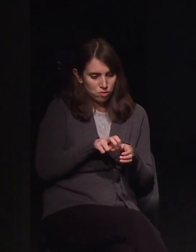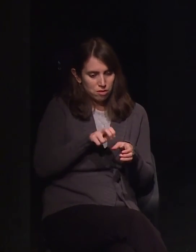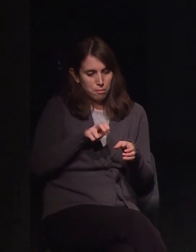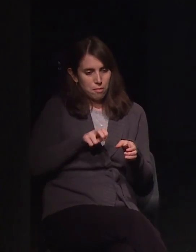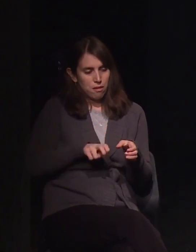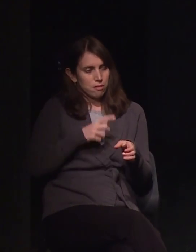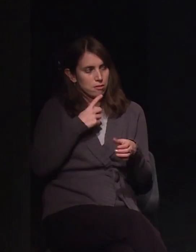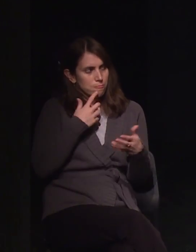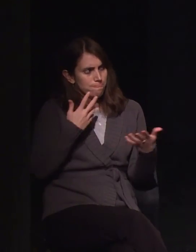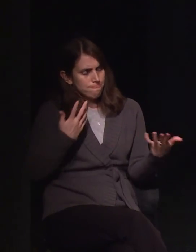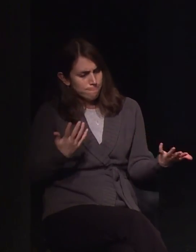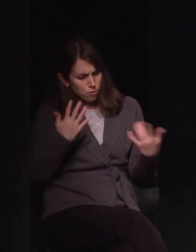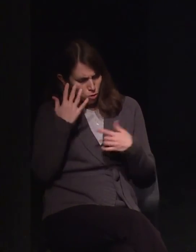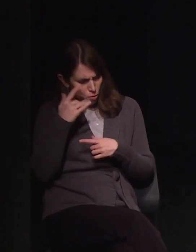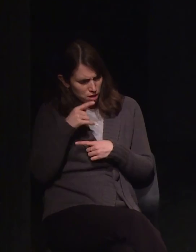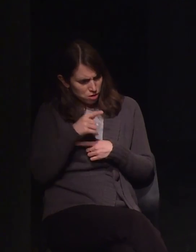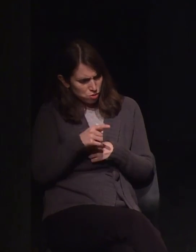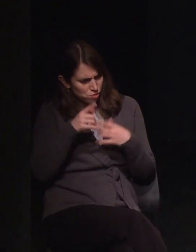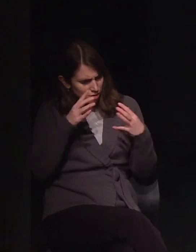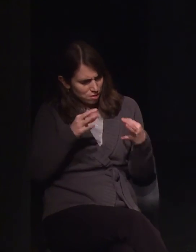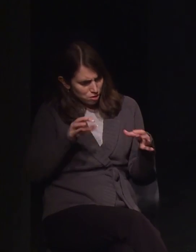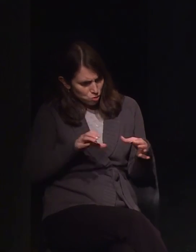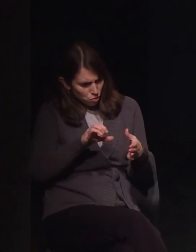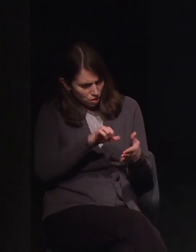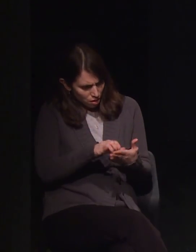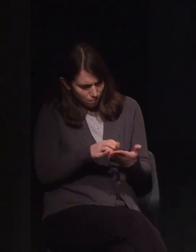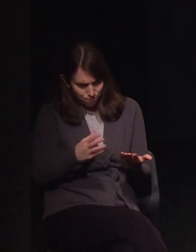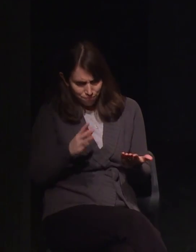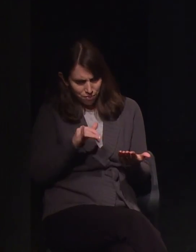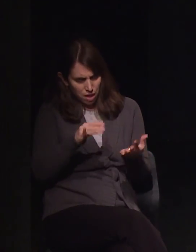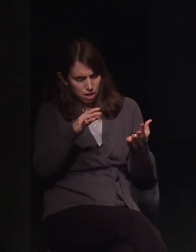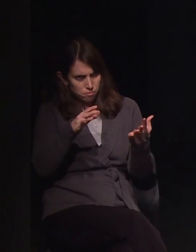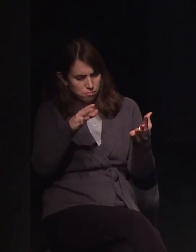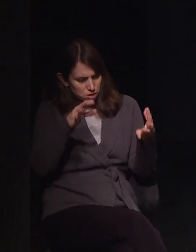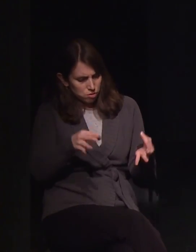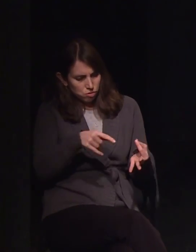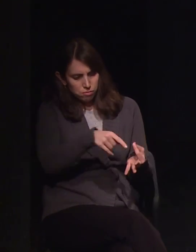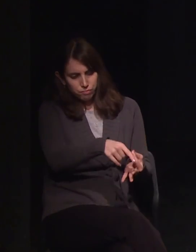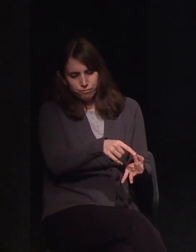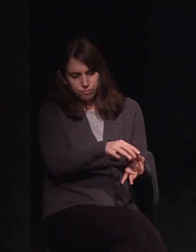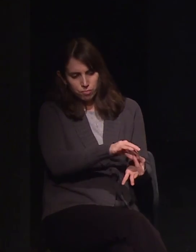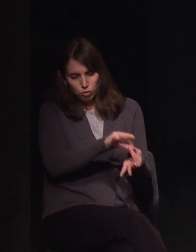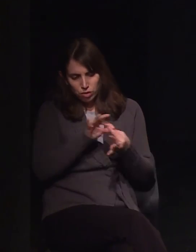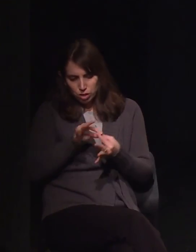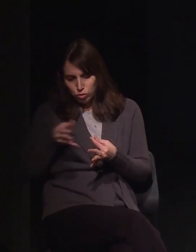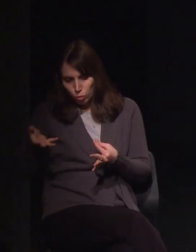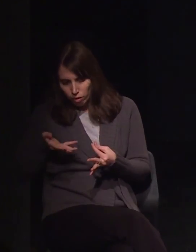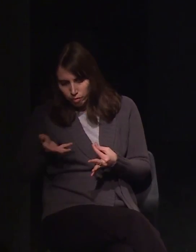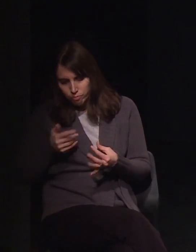Wait, what was that choice about, and you go back and, that’s the same thing. And you say, take that one step further.